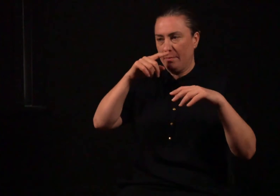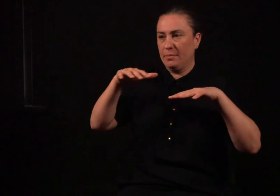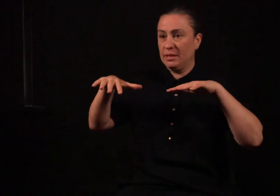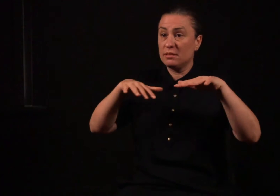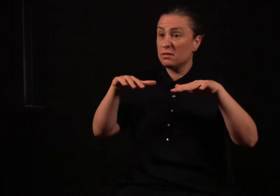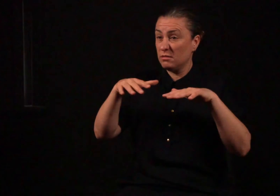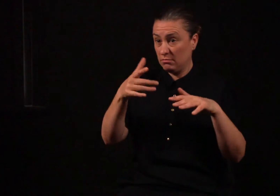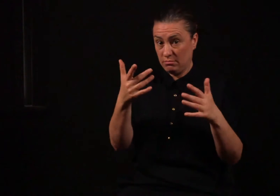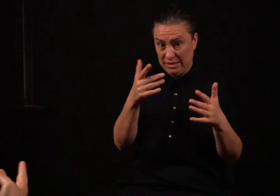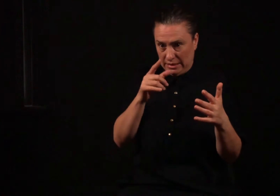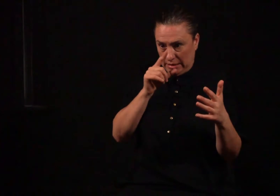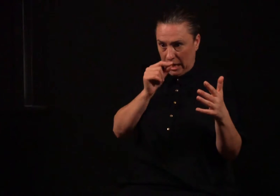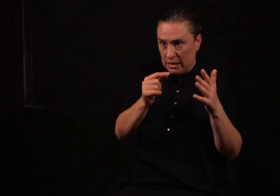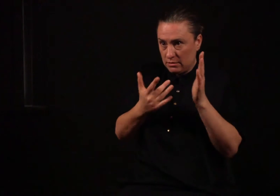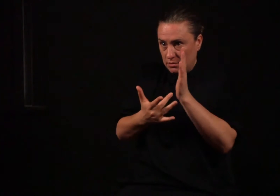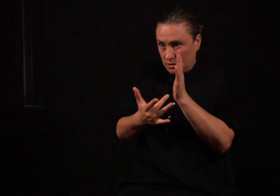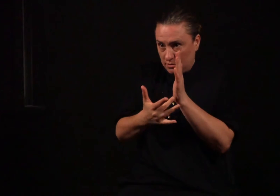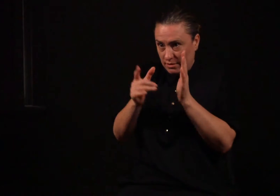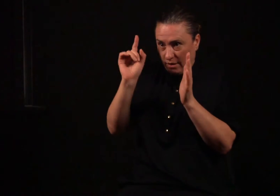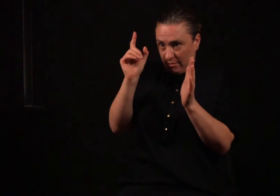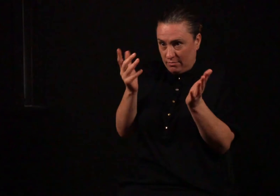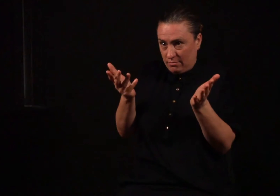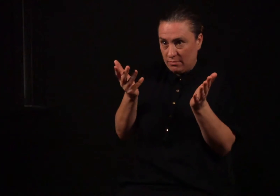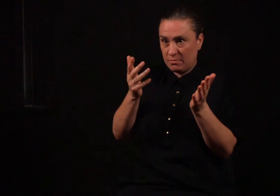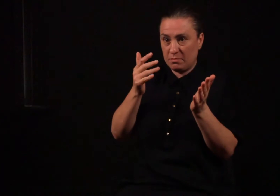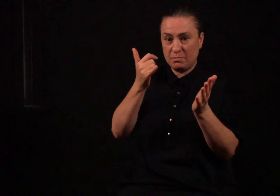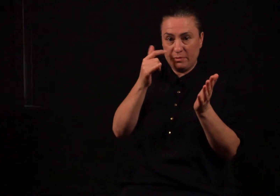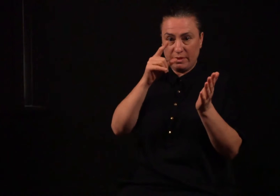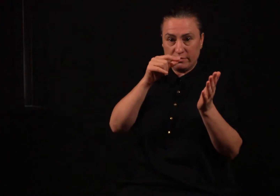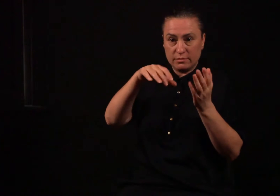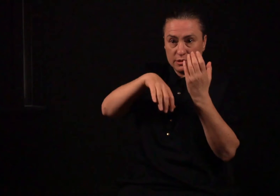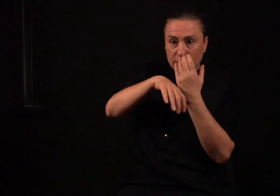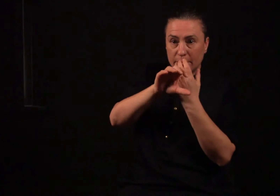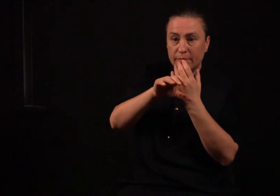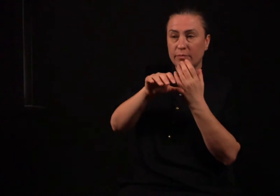You're right. Now, it's hard, you can't really sit down face-to-face with people but there are other options